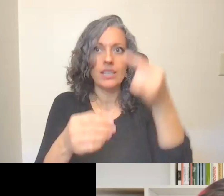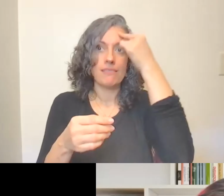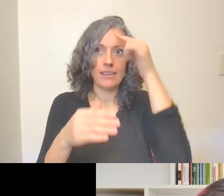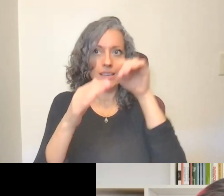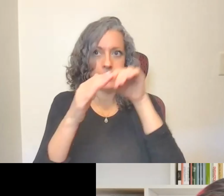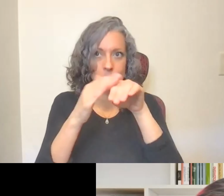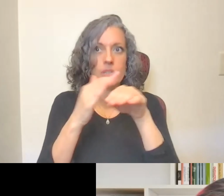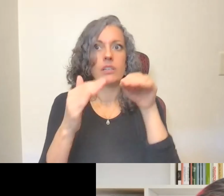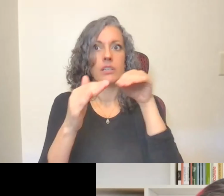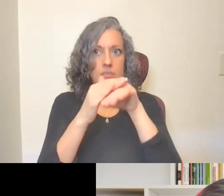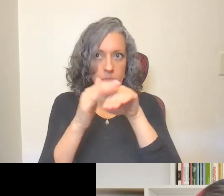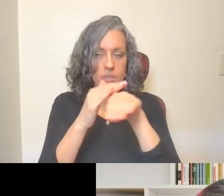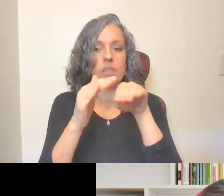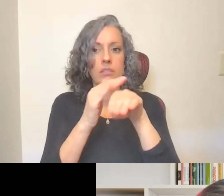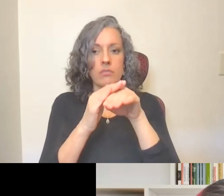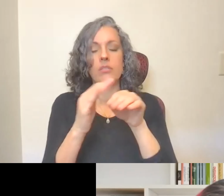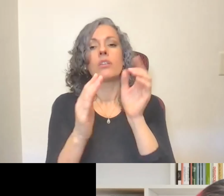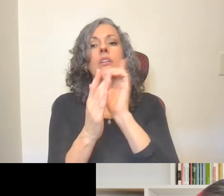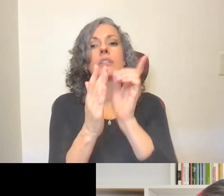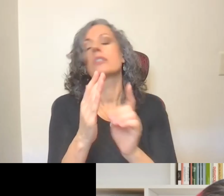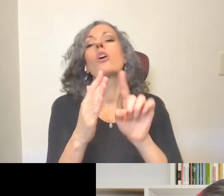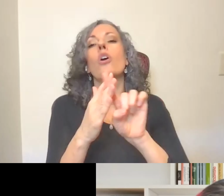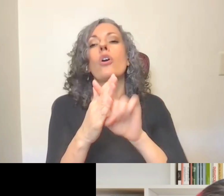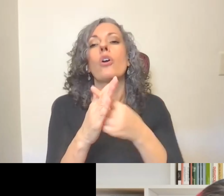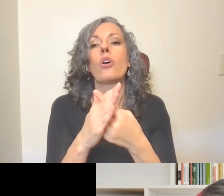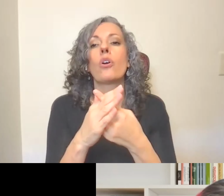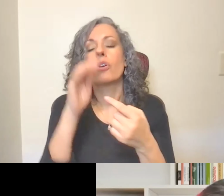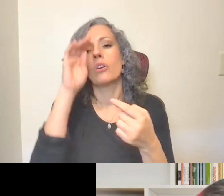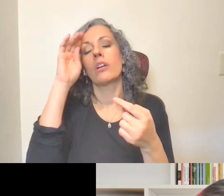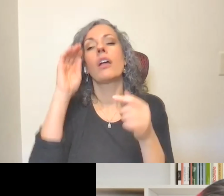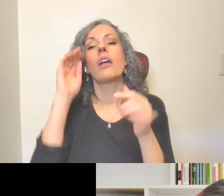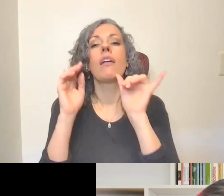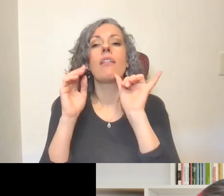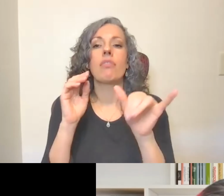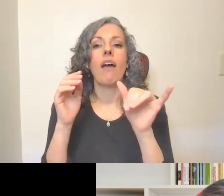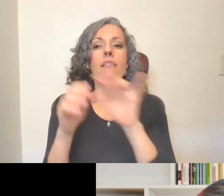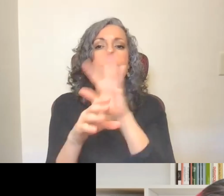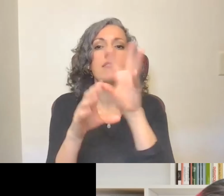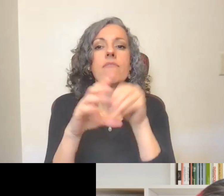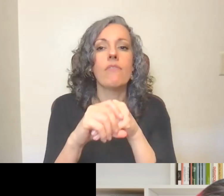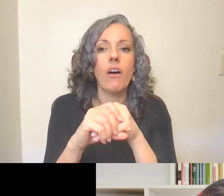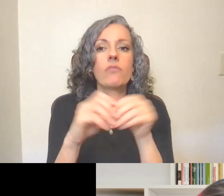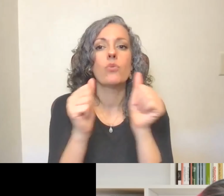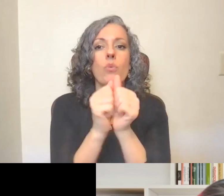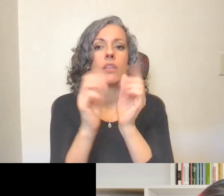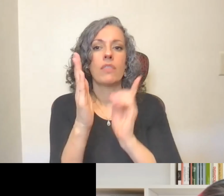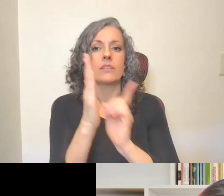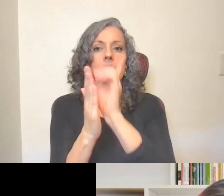design and with annotations, that it just becomes part of that design/development culture. I don't